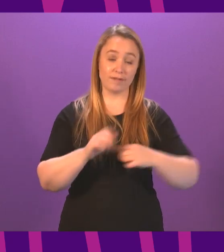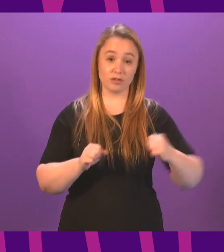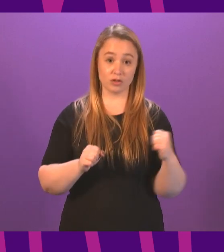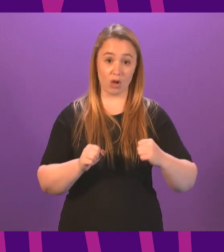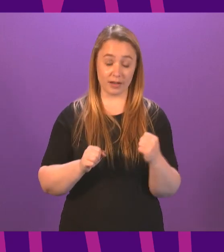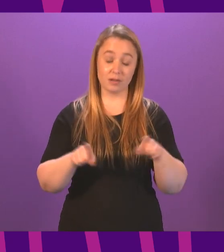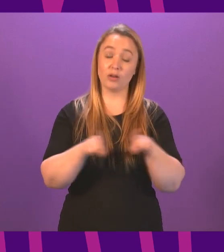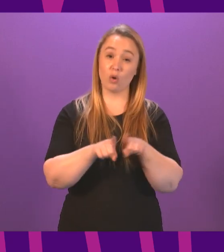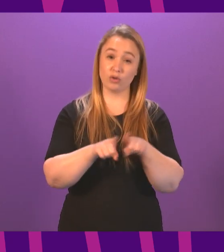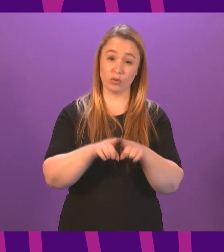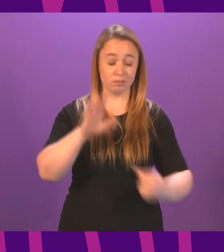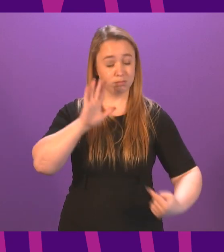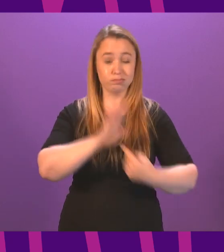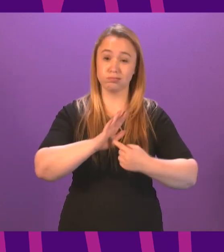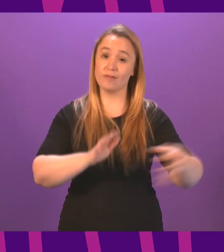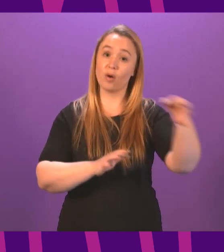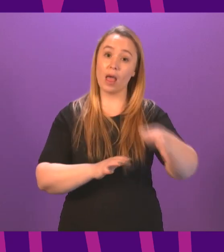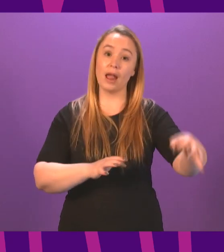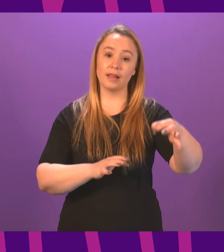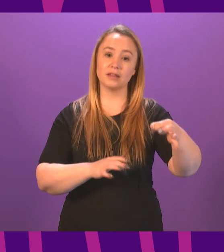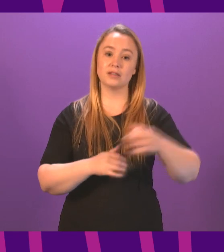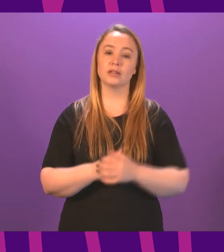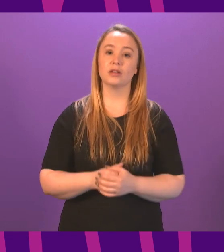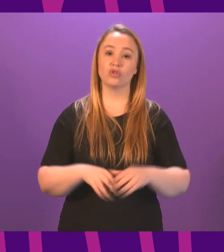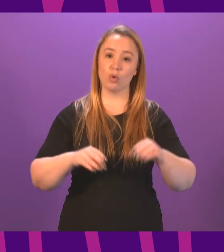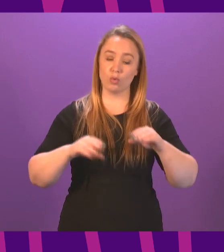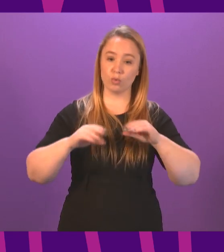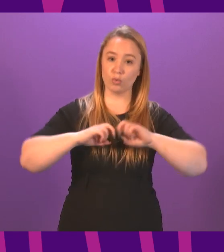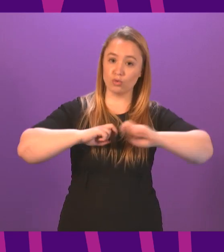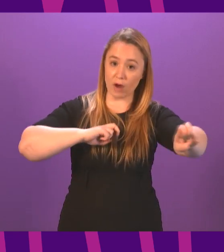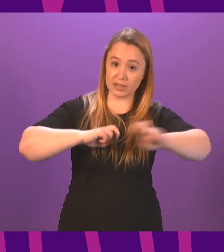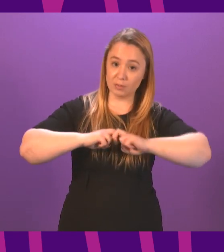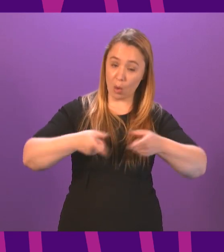Secretary for Transport, Infrastructure and Connectivity considers ferry capacity issues, in particular, as we take those decisions.